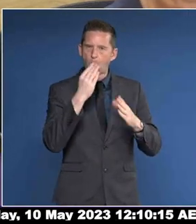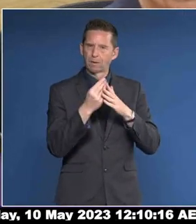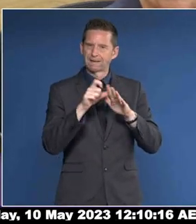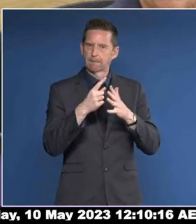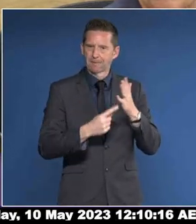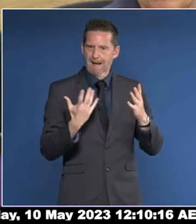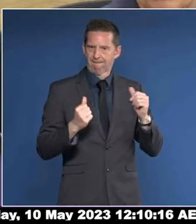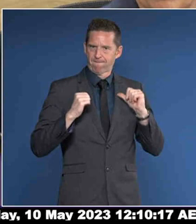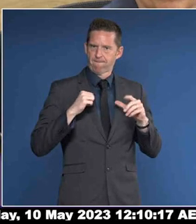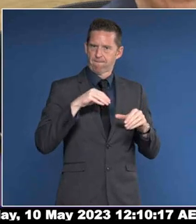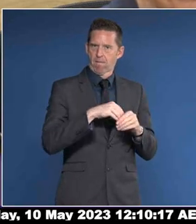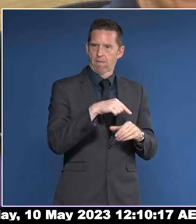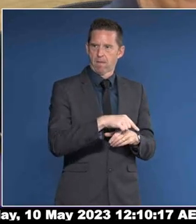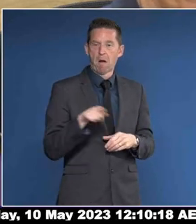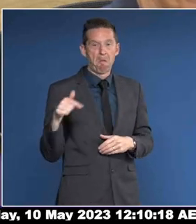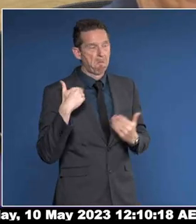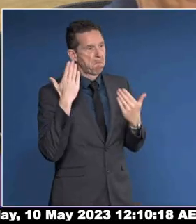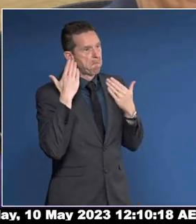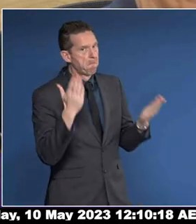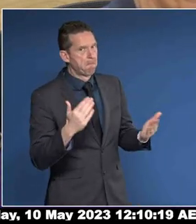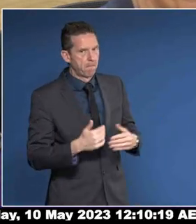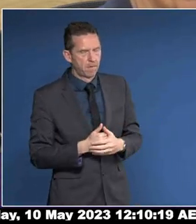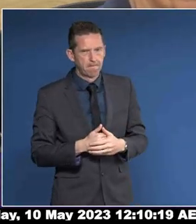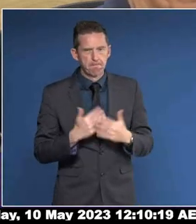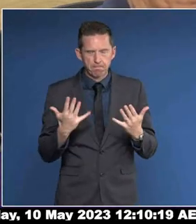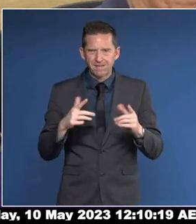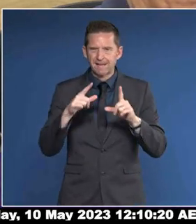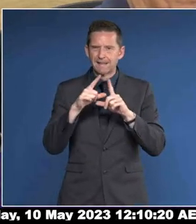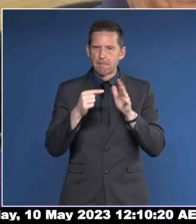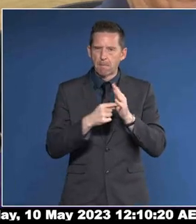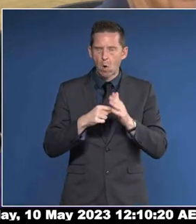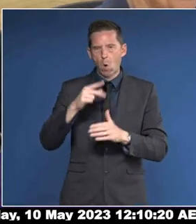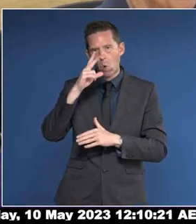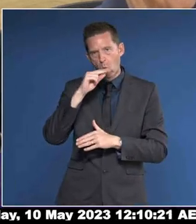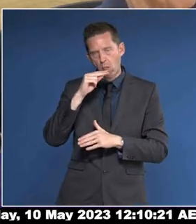Has the Department of Children, Youth Justice and Multicultural Affairs -